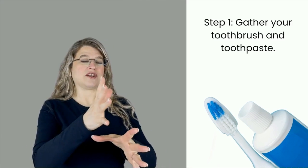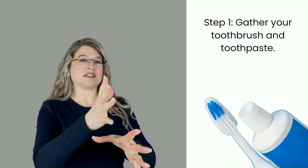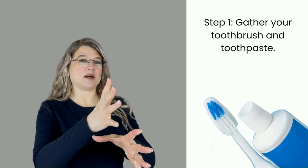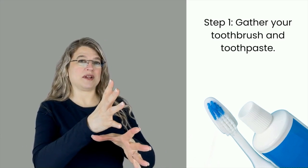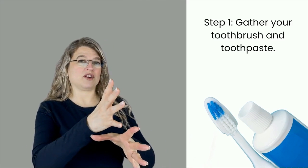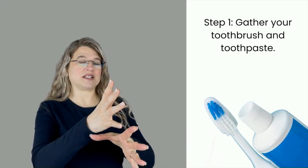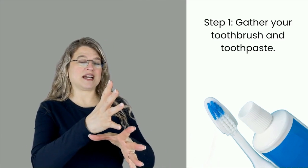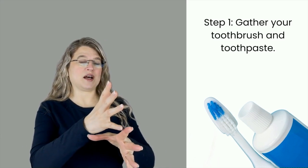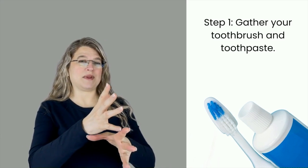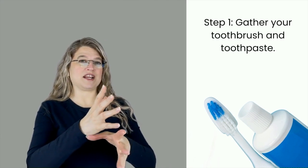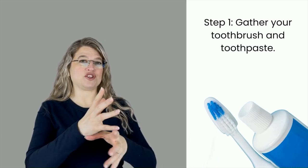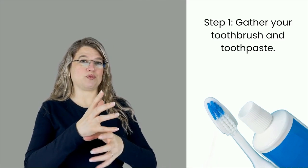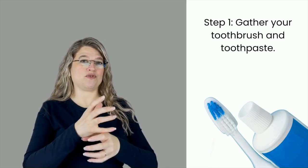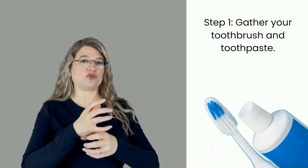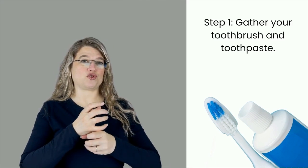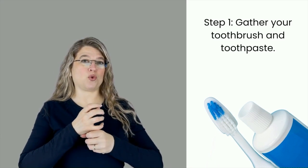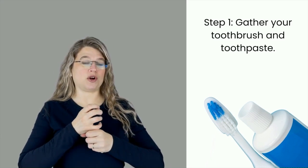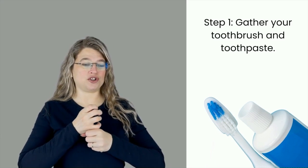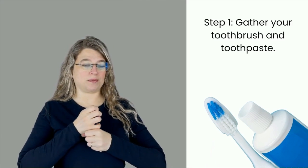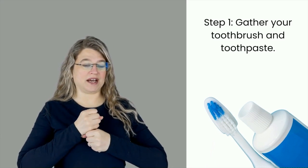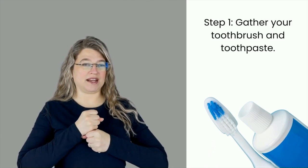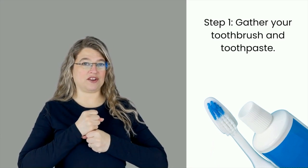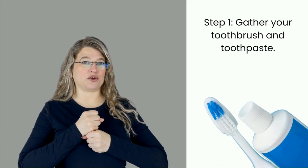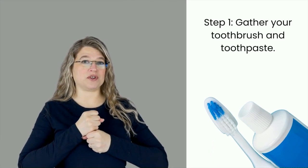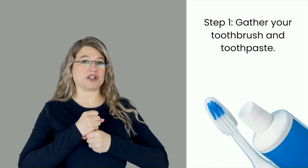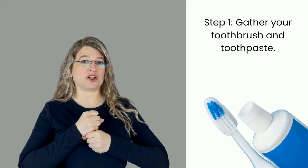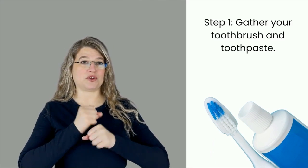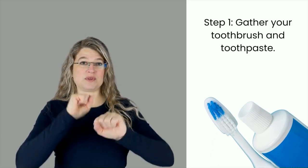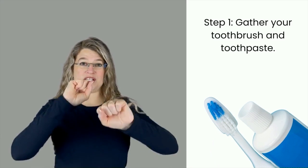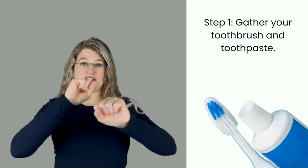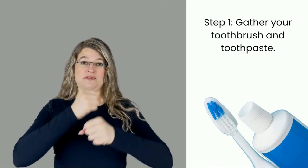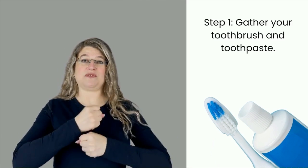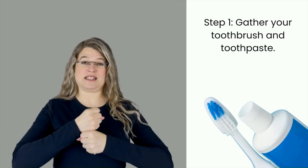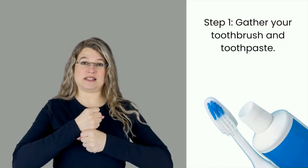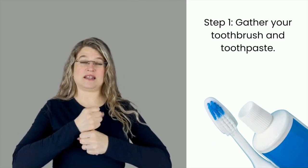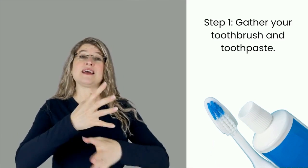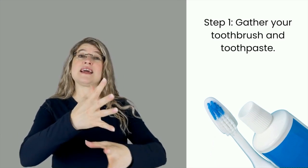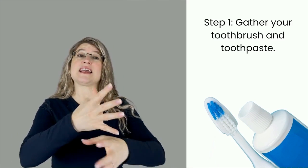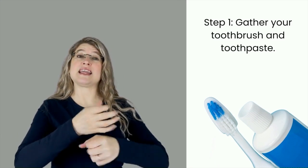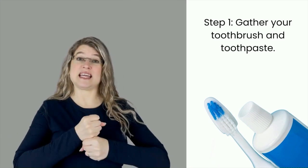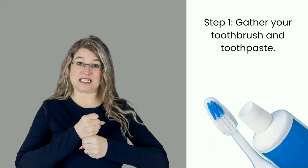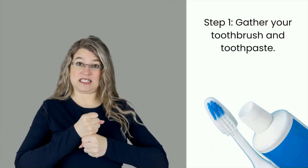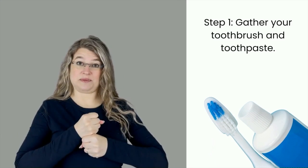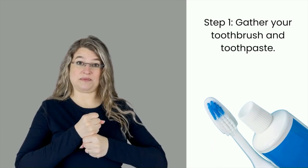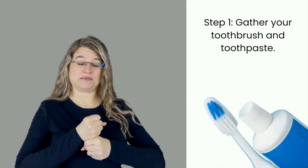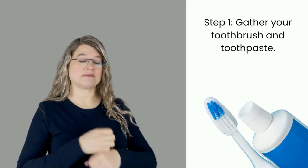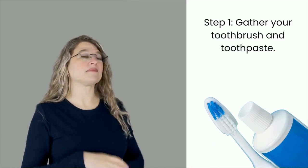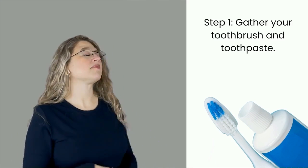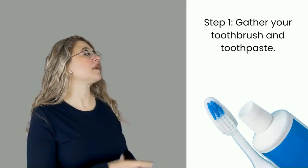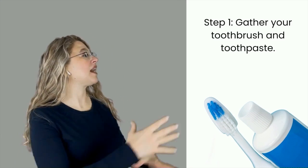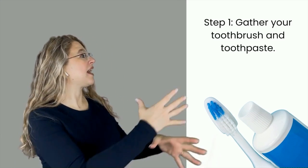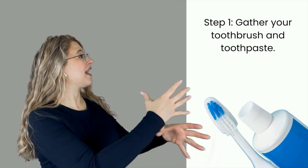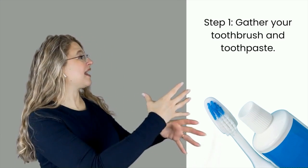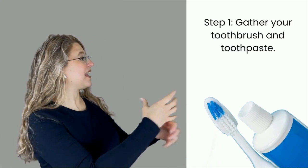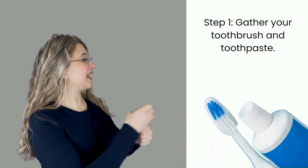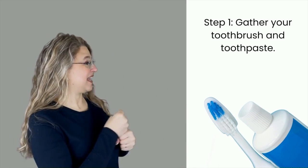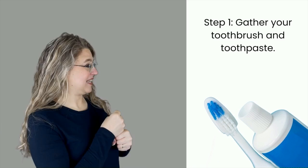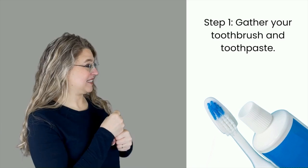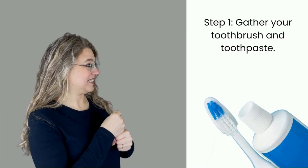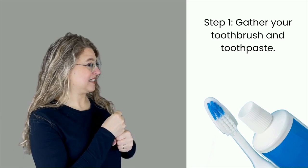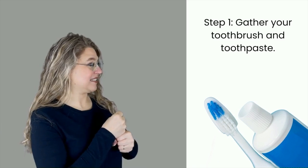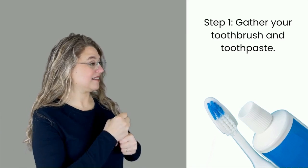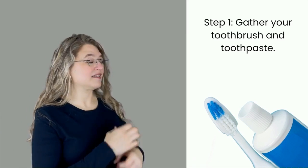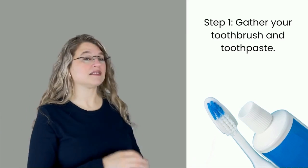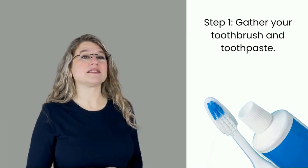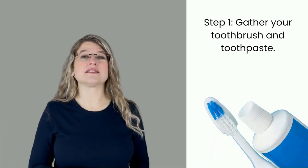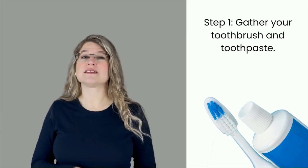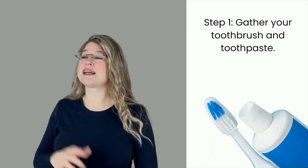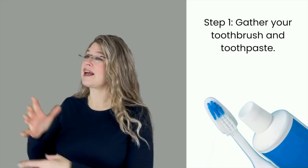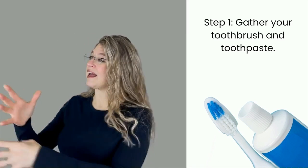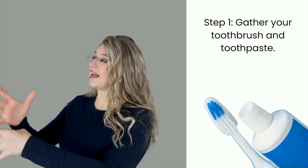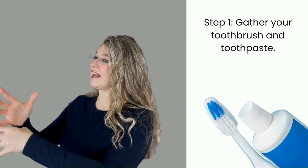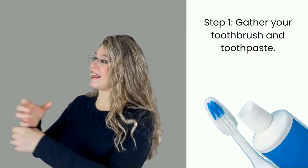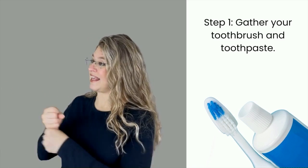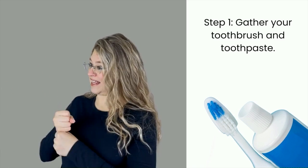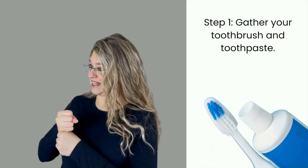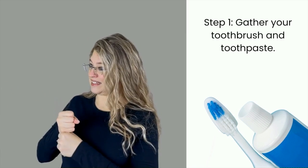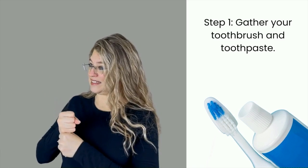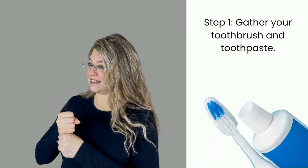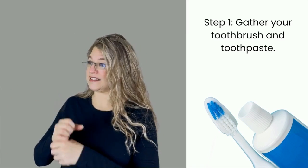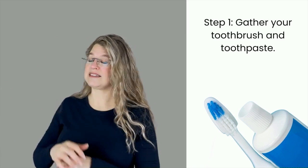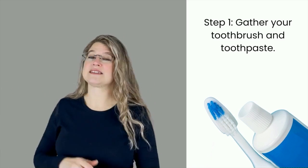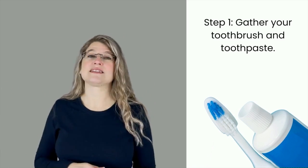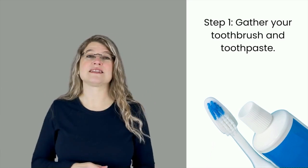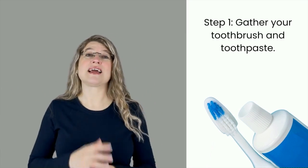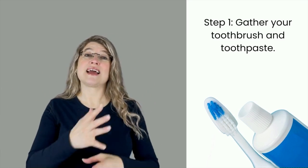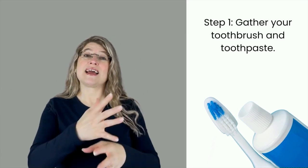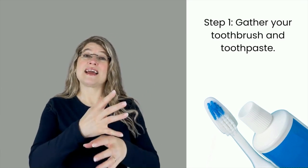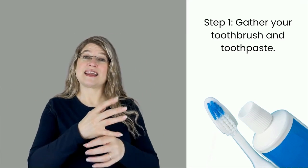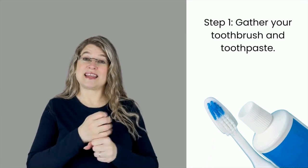your dominant on top and as you move towards your body, you're going to close into fist get